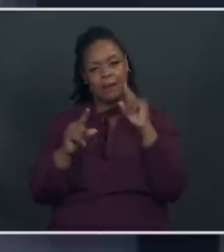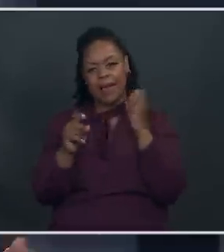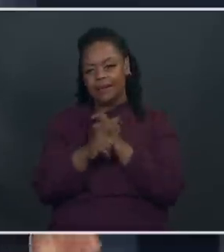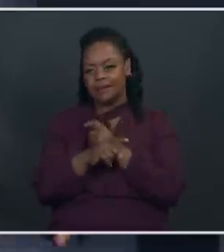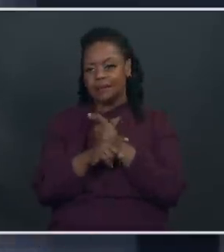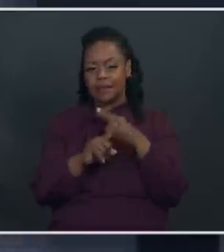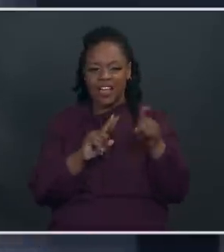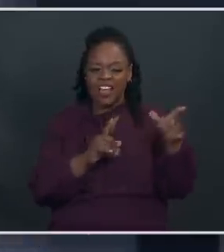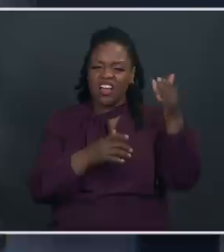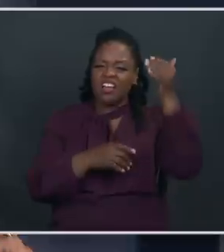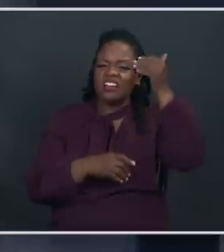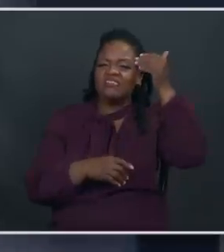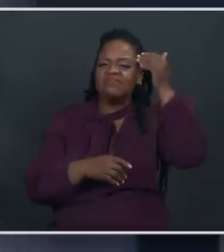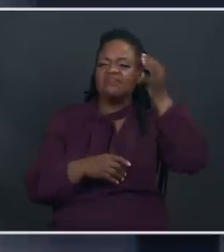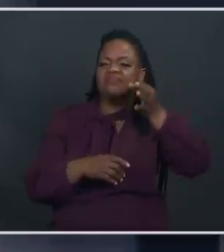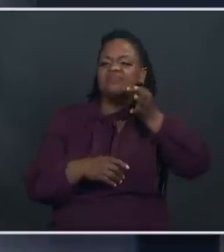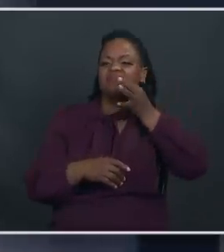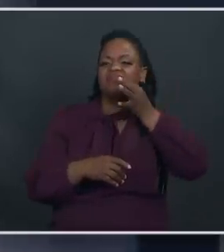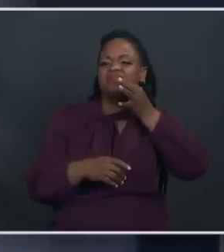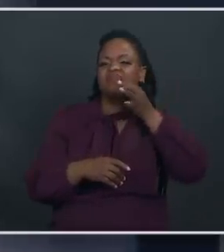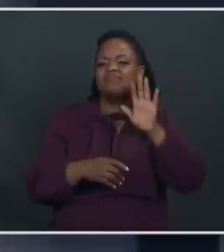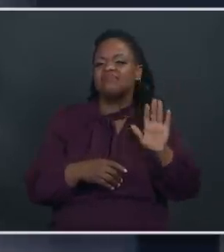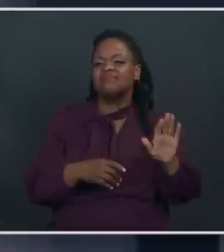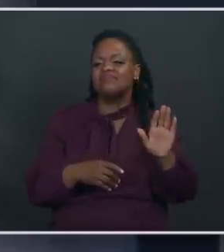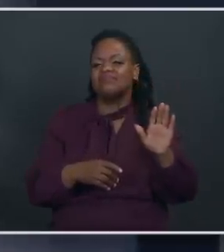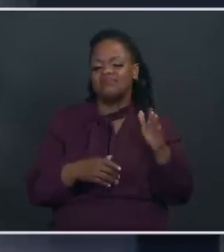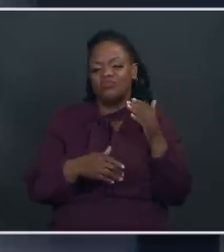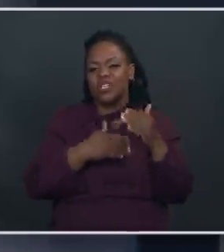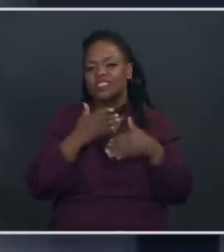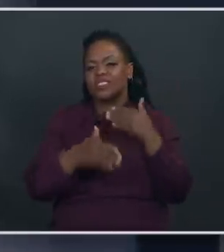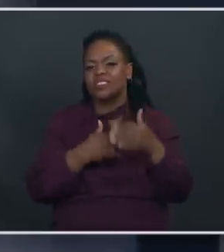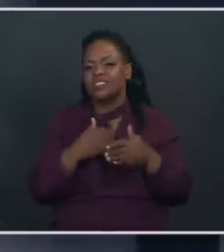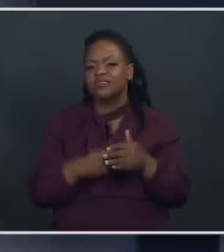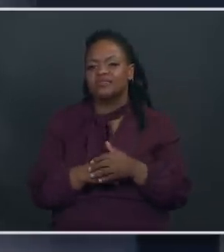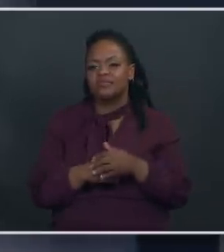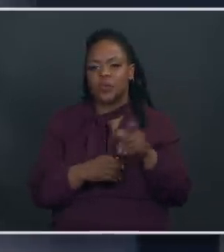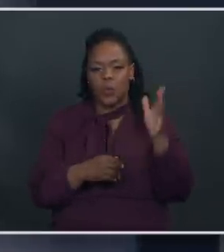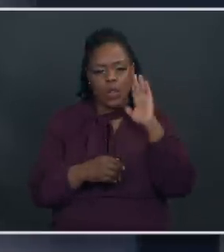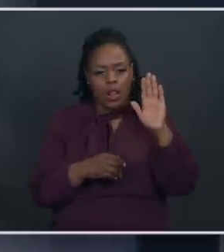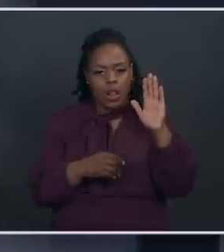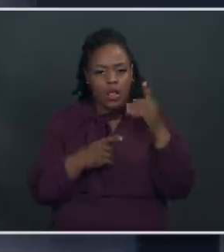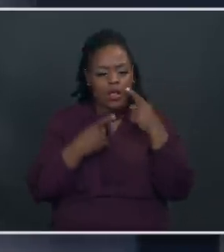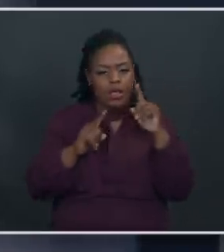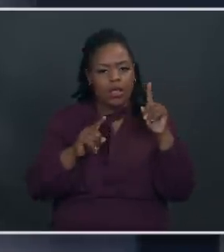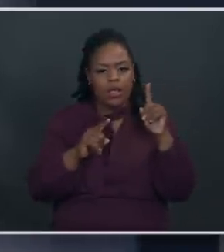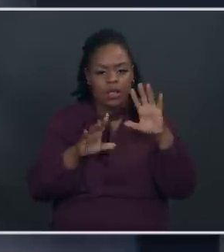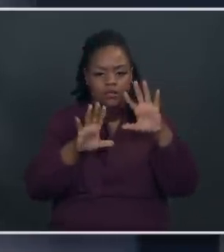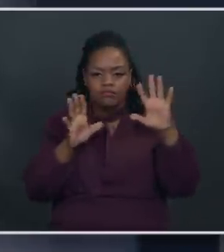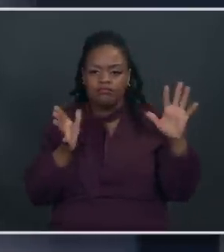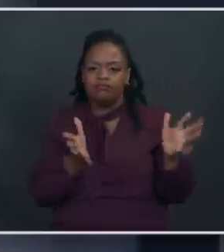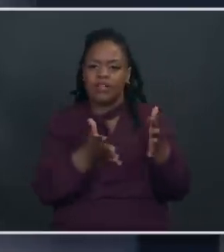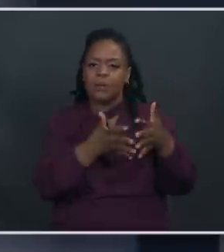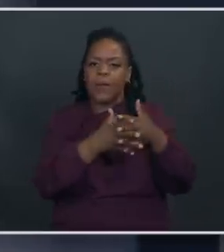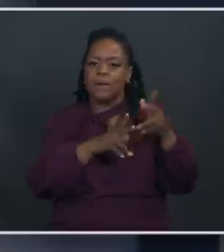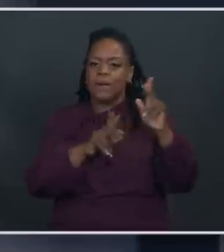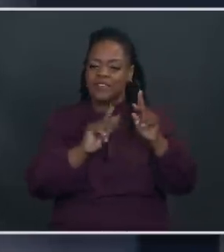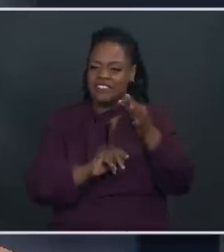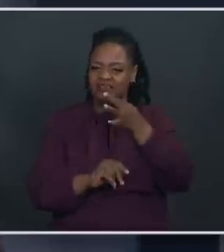in corralling everybody to move in the same direction. It's also an enormous pleasure for me